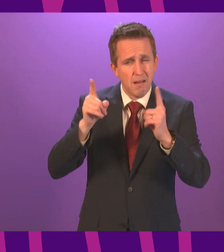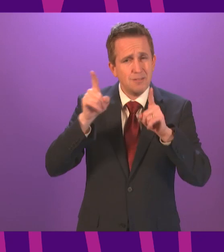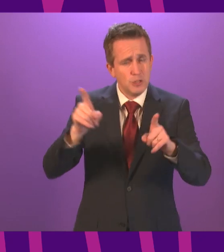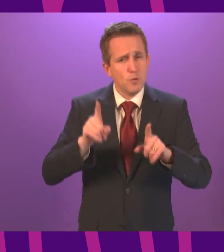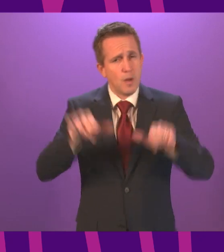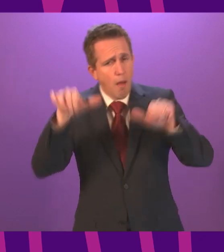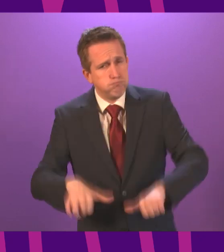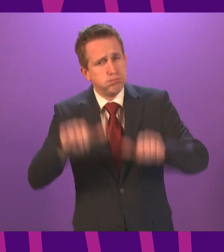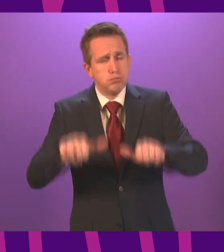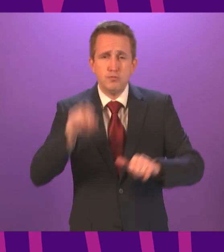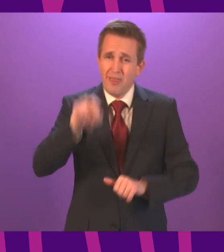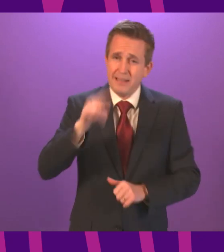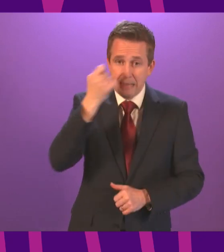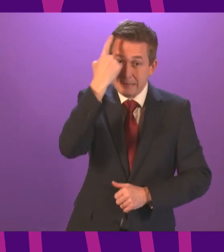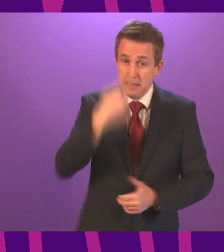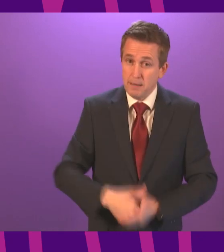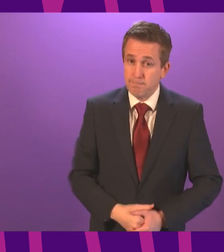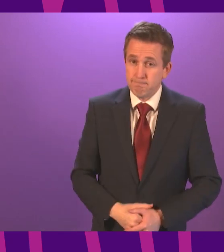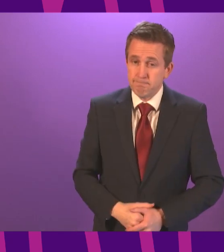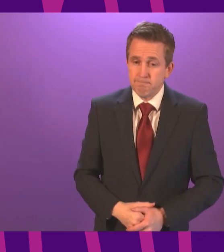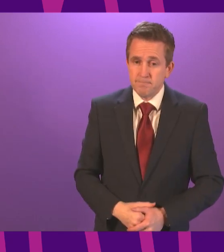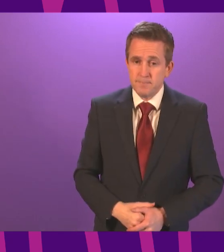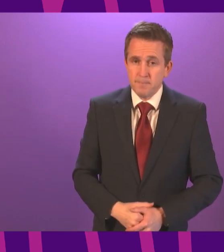The First Minister: It is complex, as there are both legal and